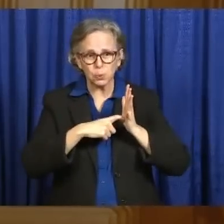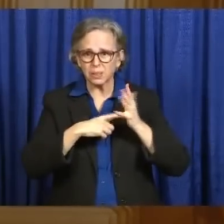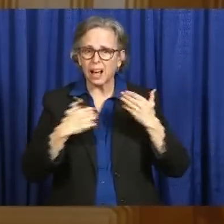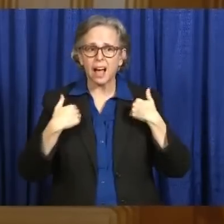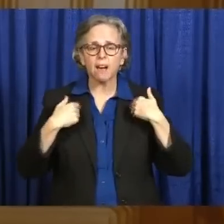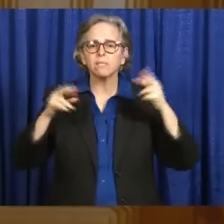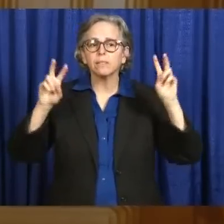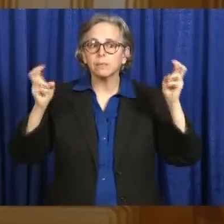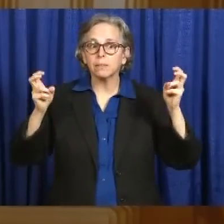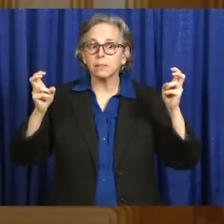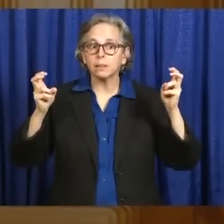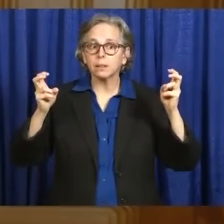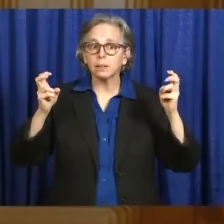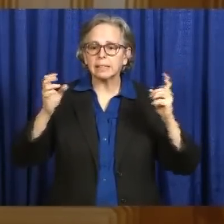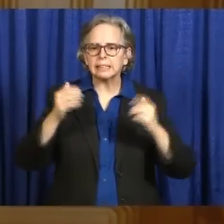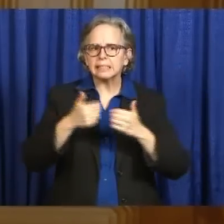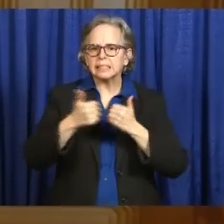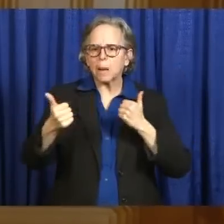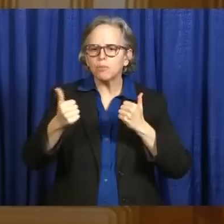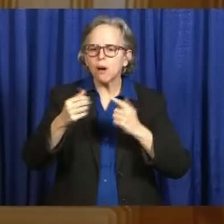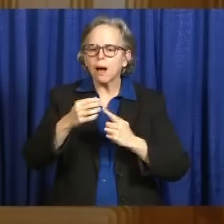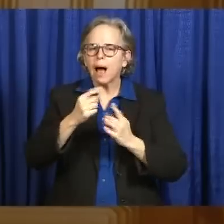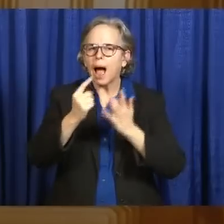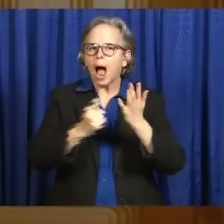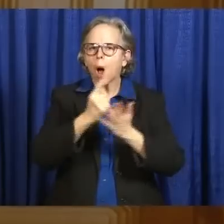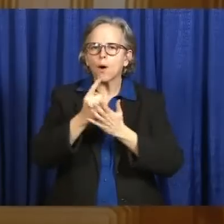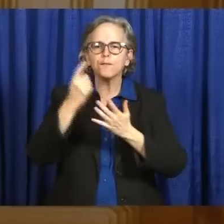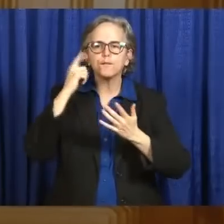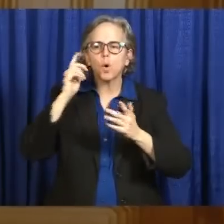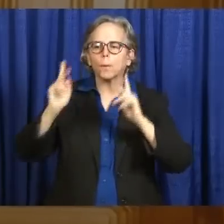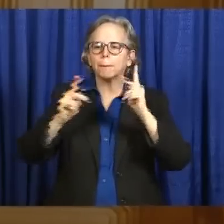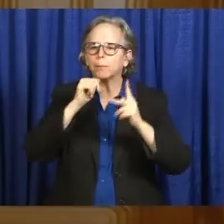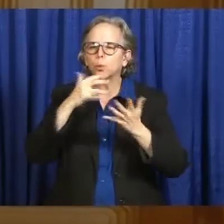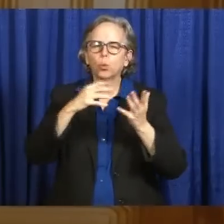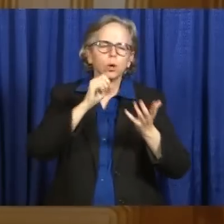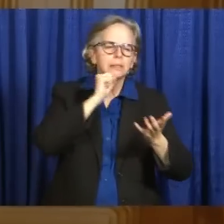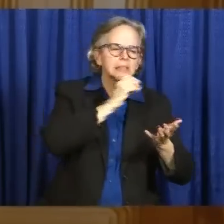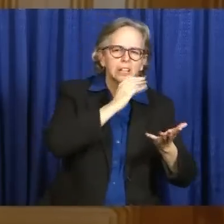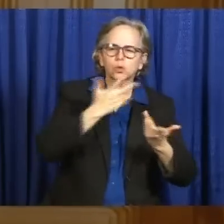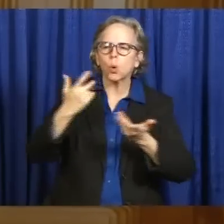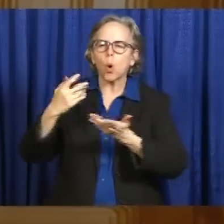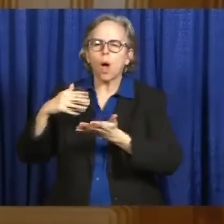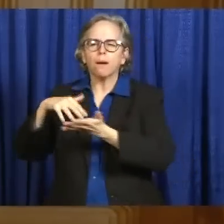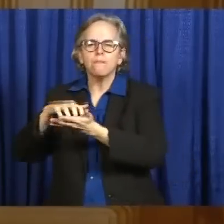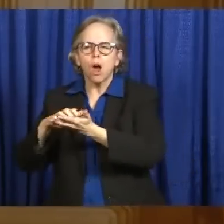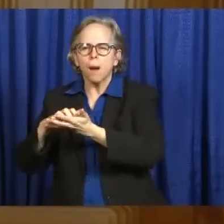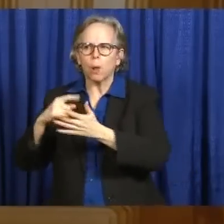ONE OF THE REQUIREMENTS ALSO IS THAT THE STORE MAINTAINED